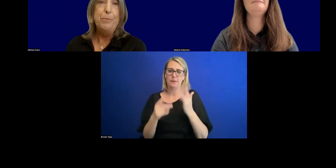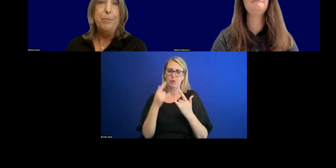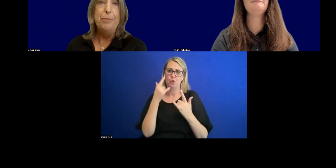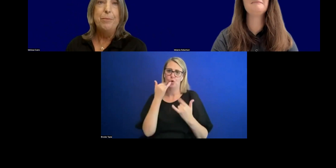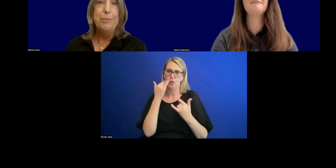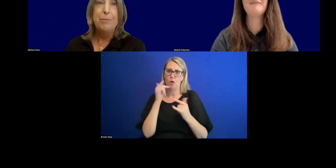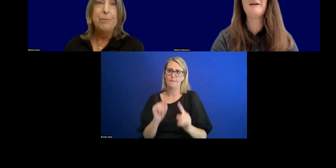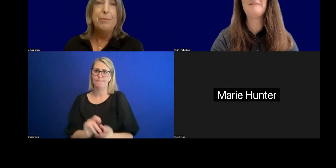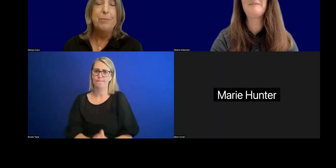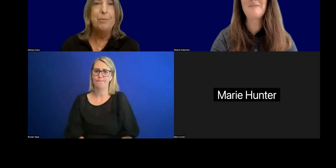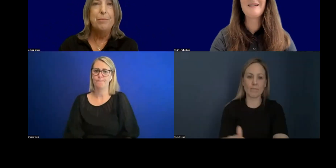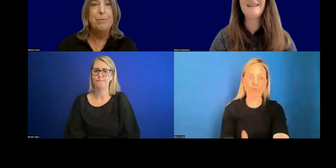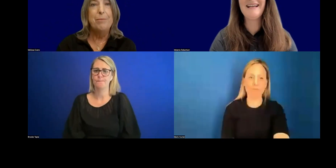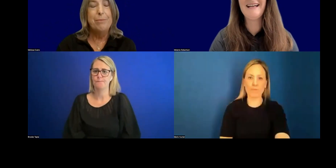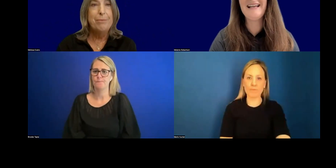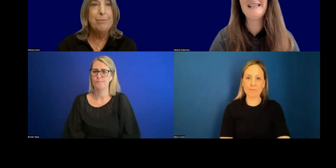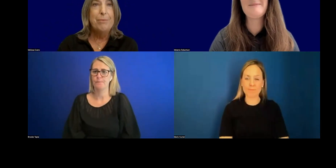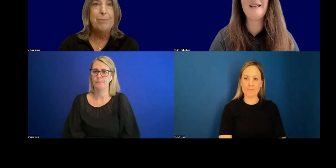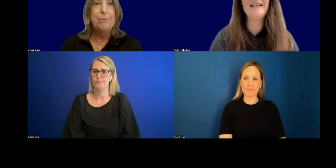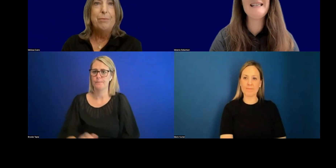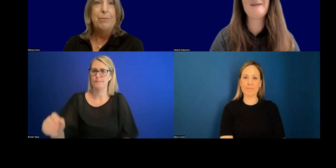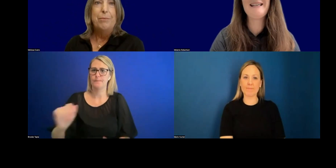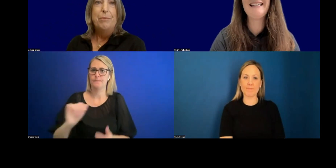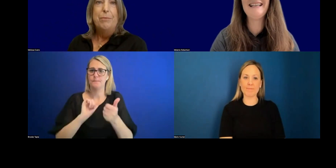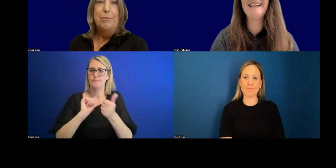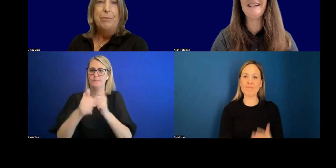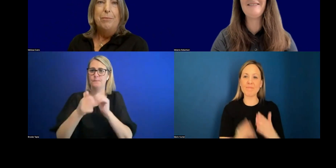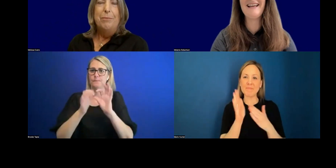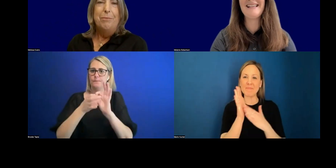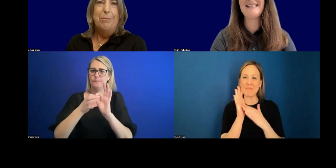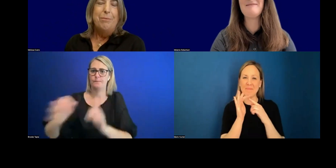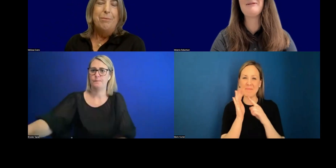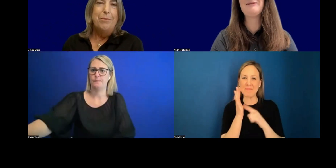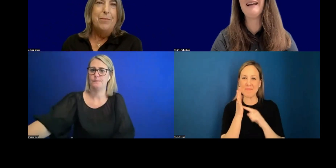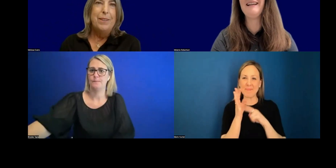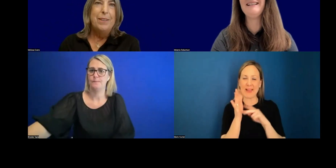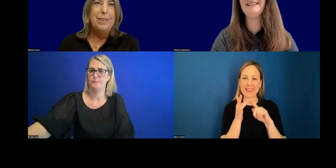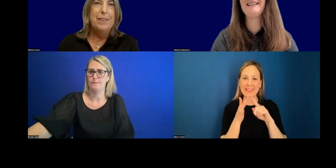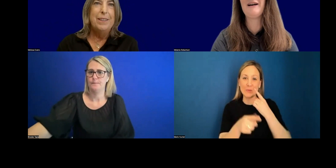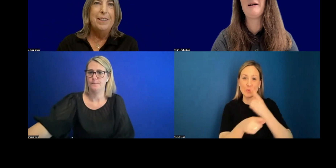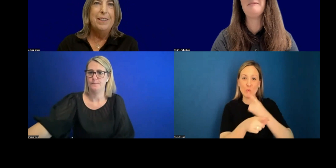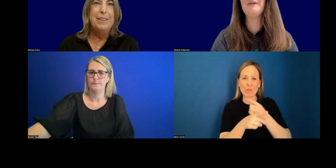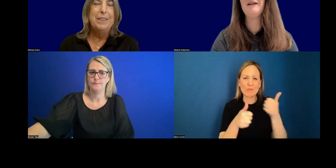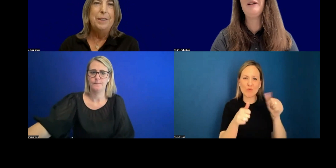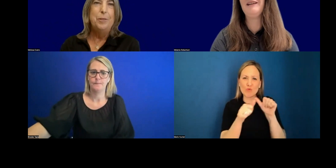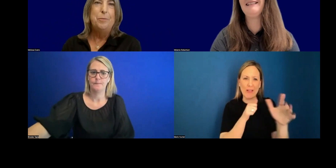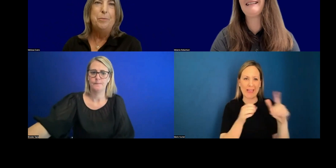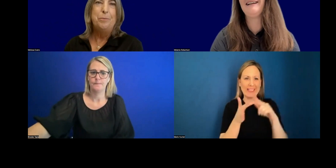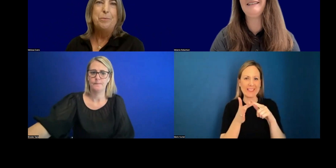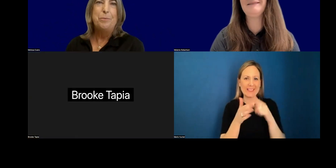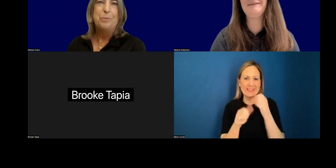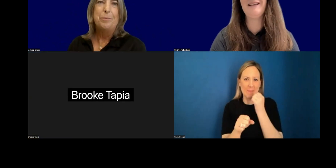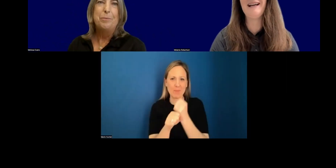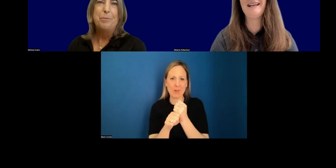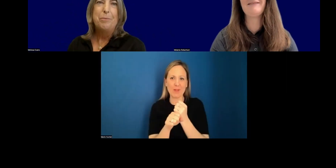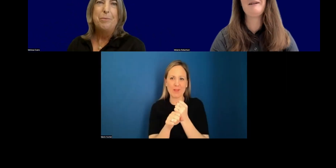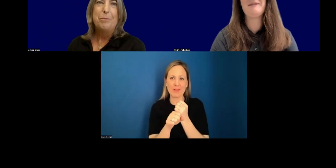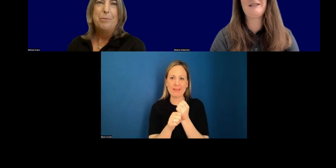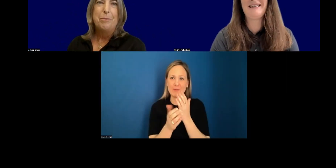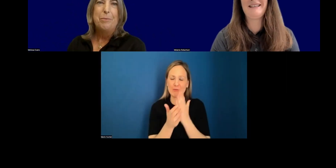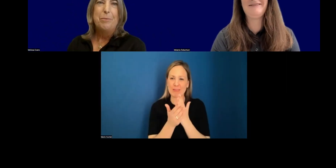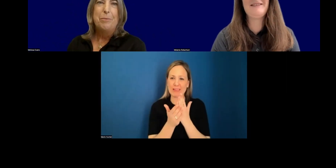It’s Melanie speaking. I love that example. It is kind of very much like a